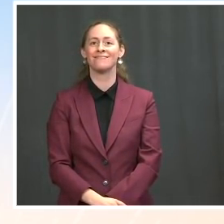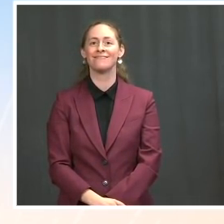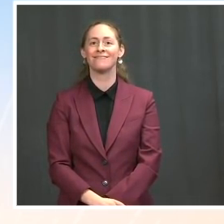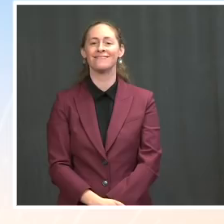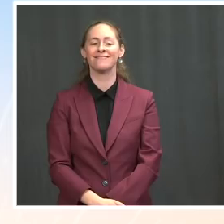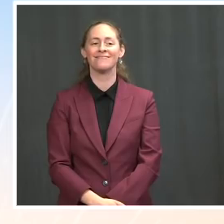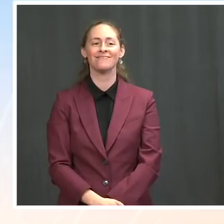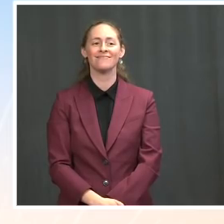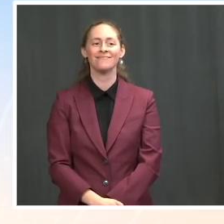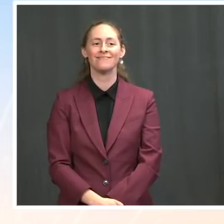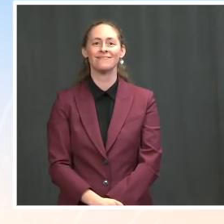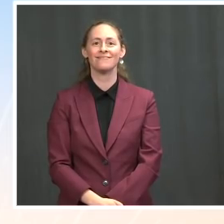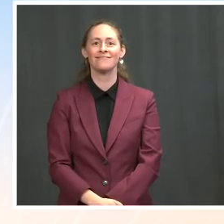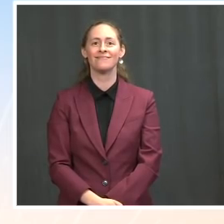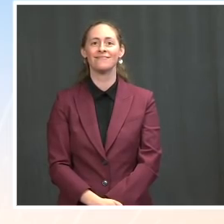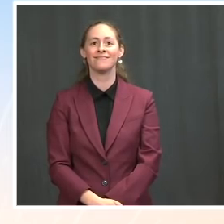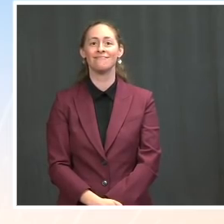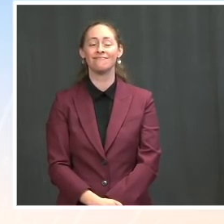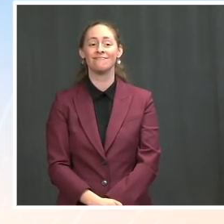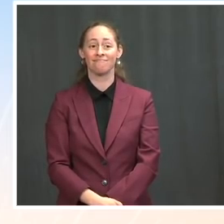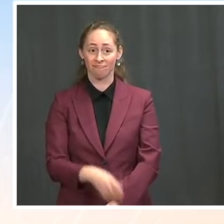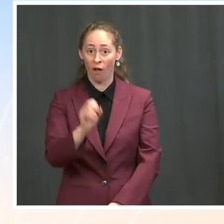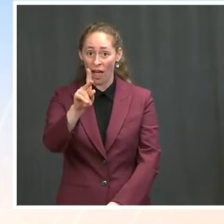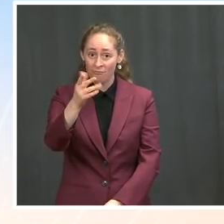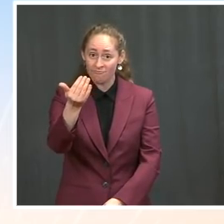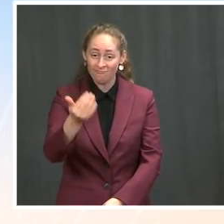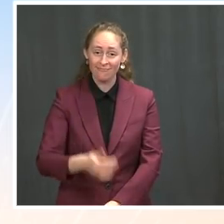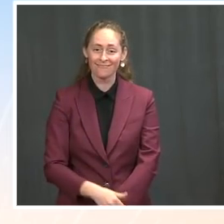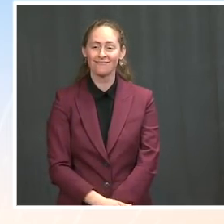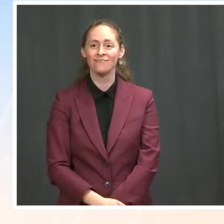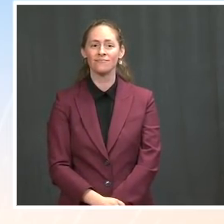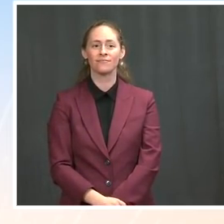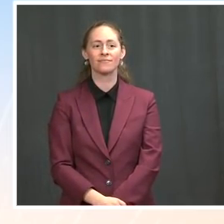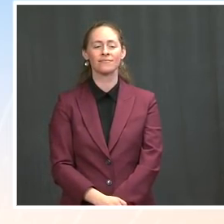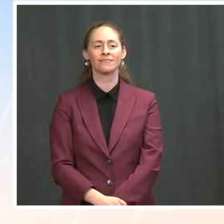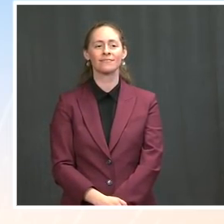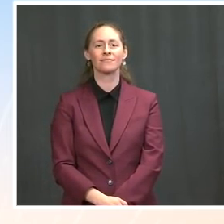on the Geneva summit if I may. Ms. Psaki: Okay, sure. The Press: What specifics step -- steps is the administration